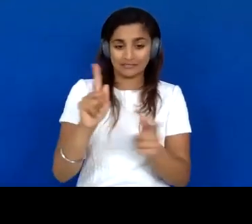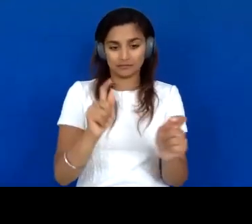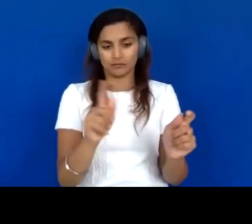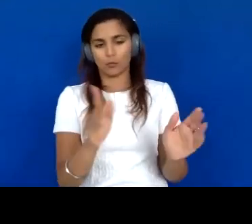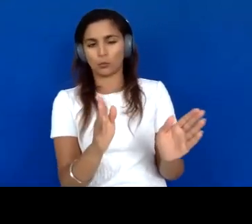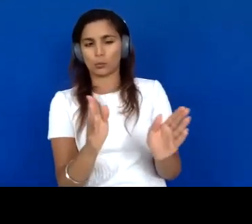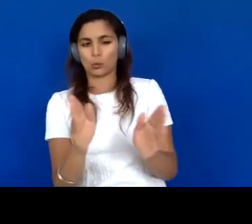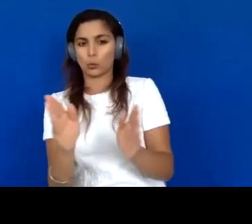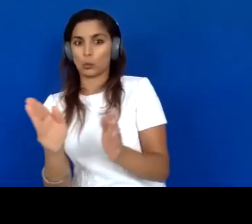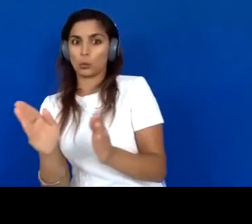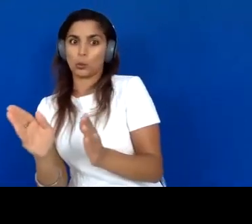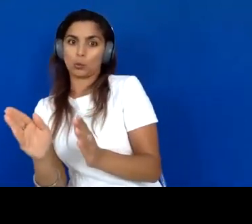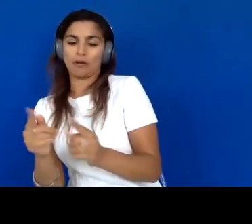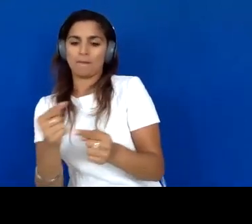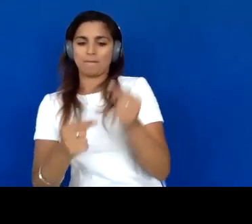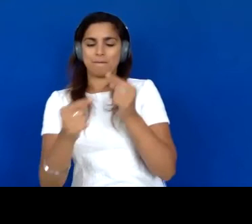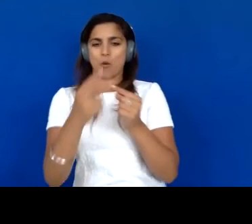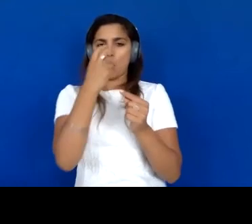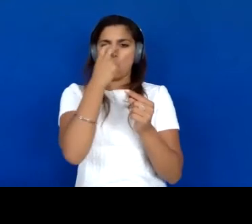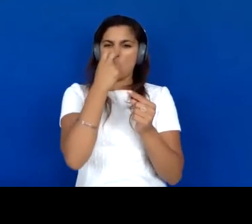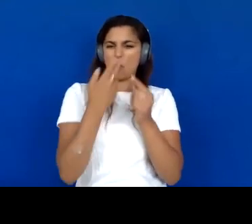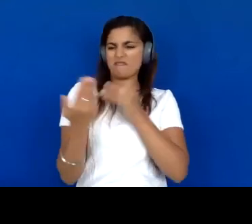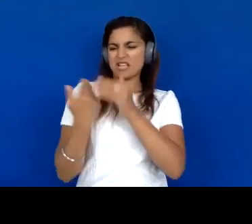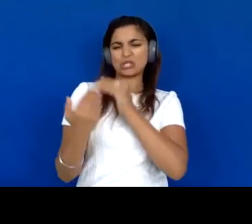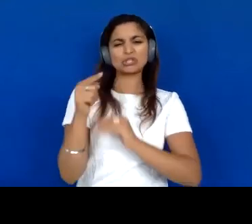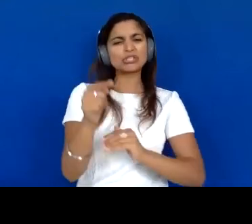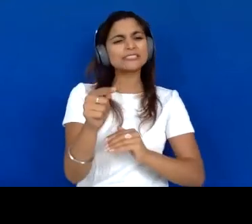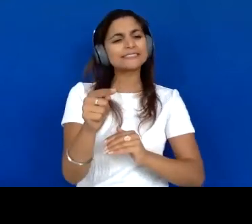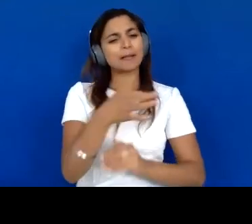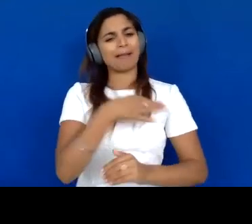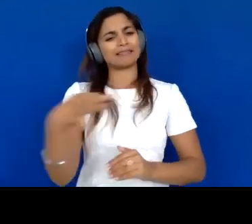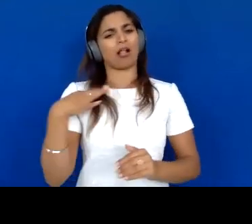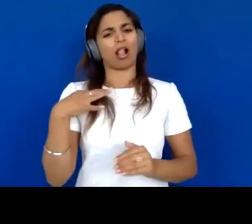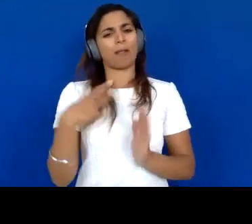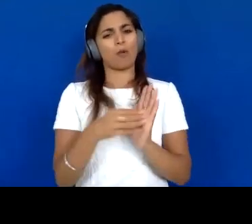old-fashioned institutional medical model whereby it is up to the individual